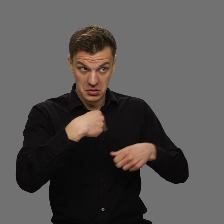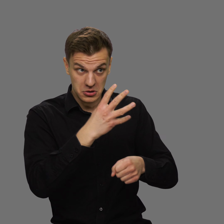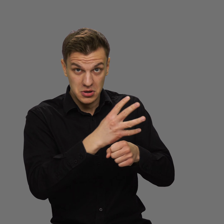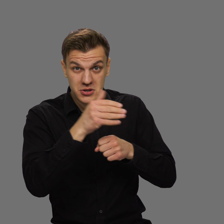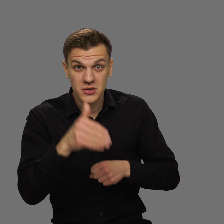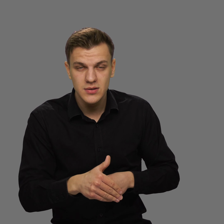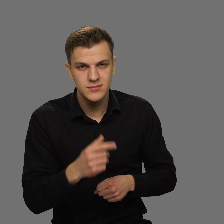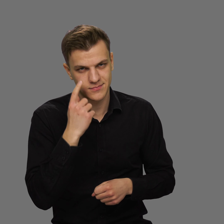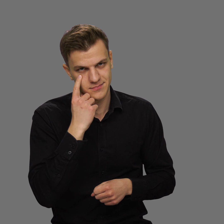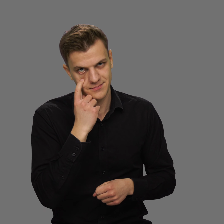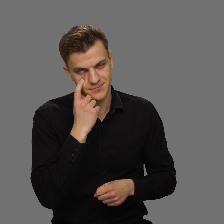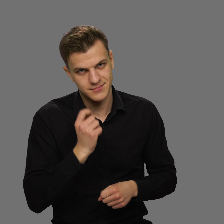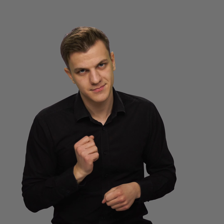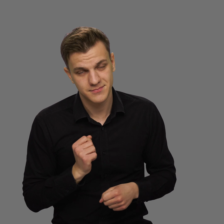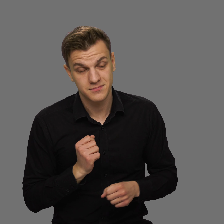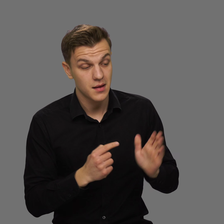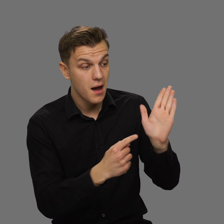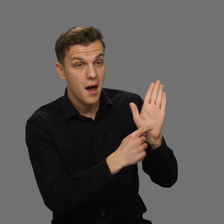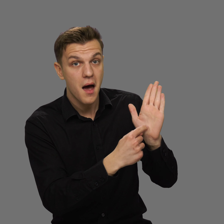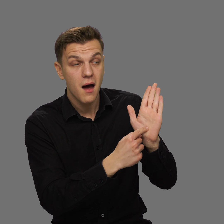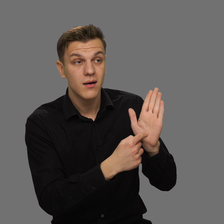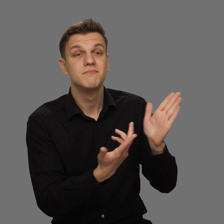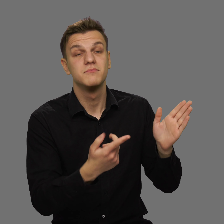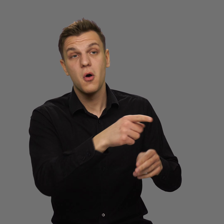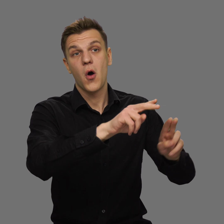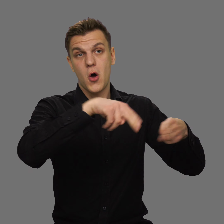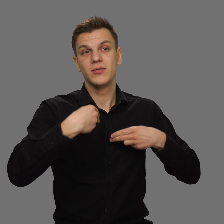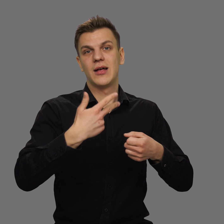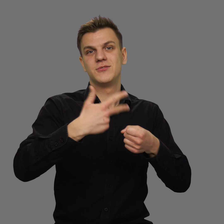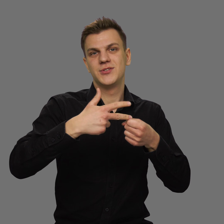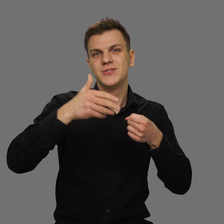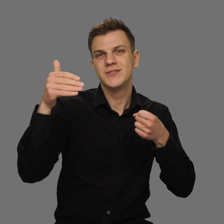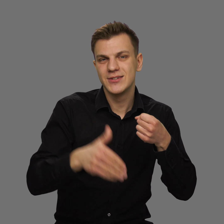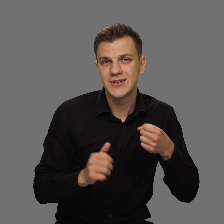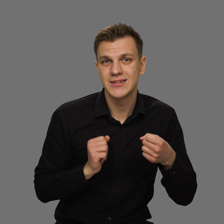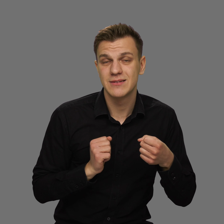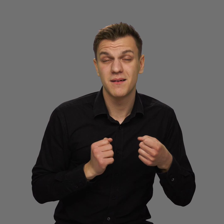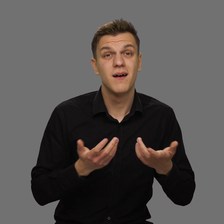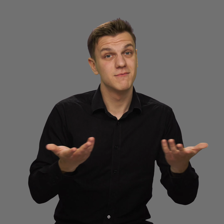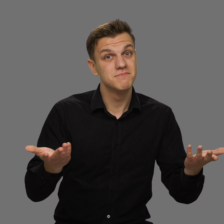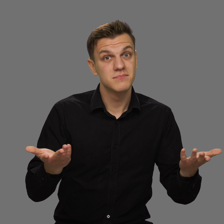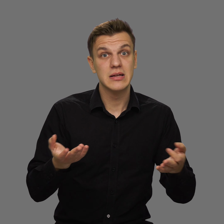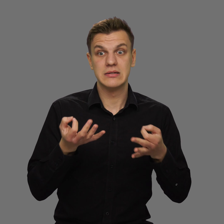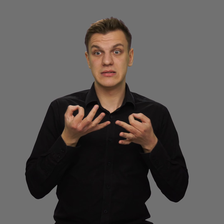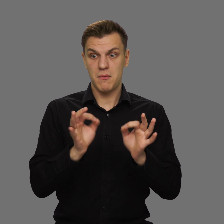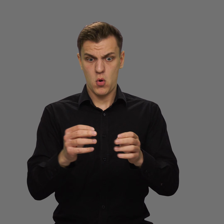The vendor won't give us 40 thousand zloty then. This means that at this point the seller